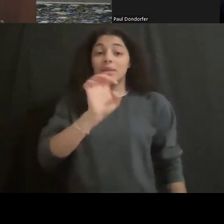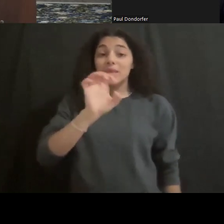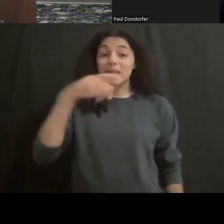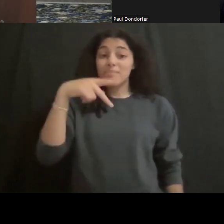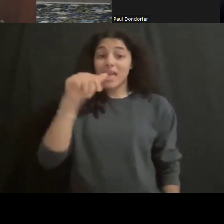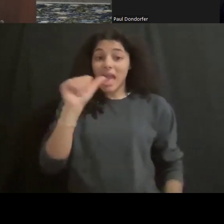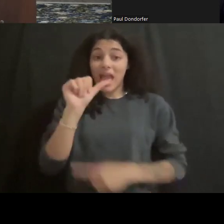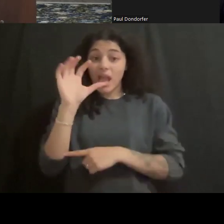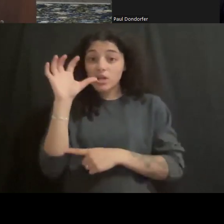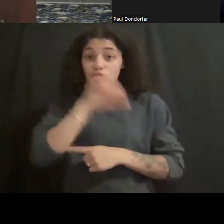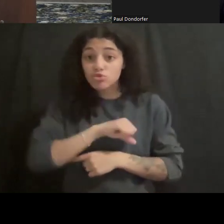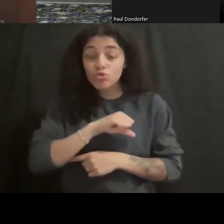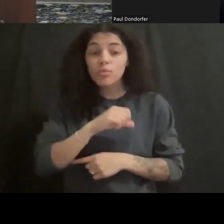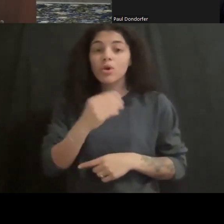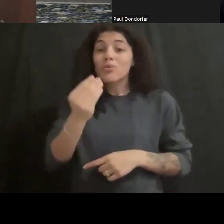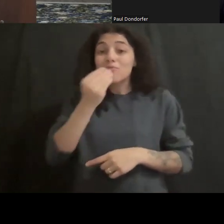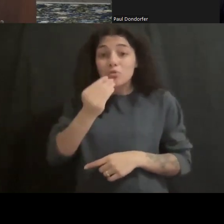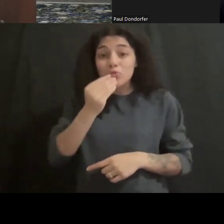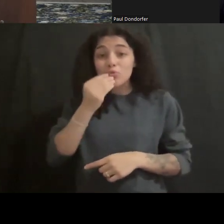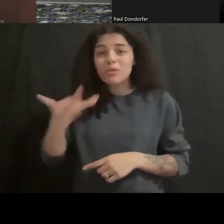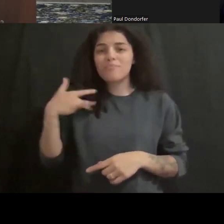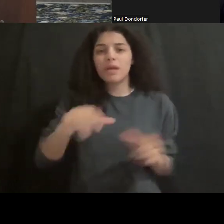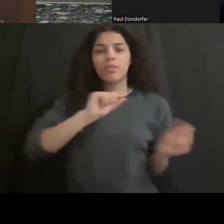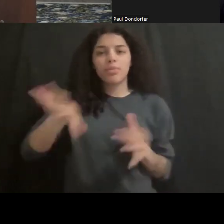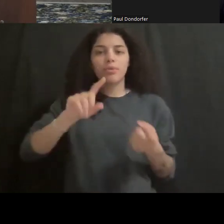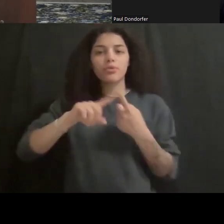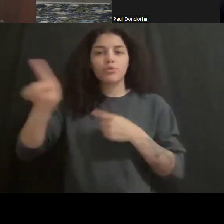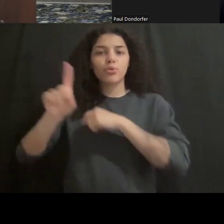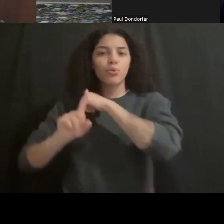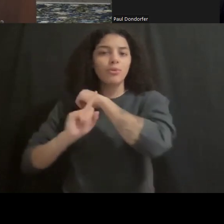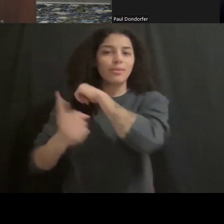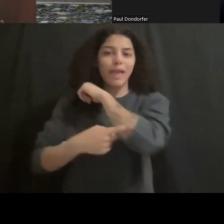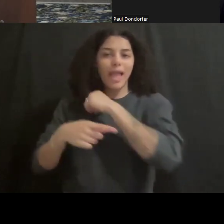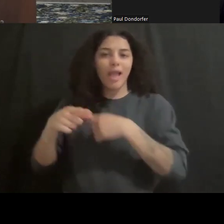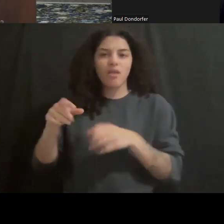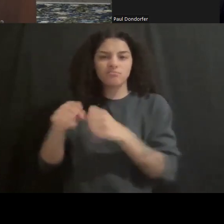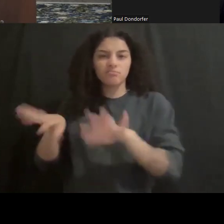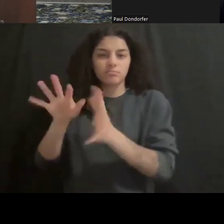accounting for a total of 24% of solid waste And we know that when food is buried in